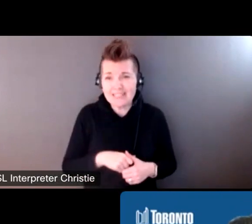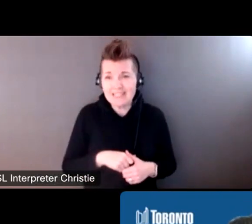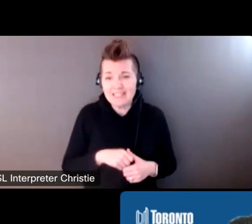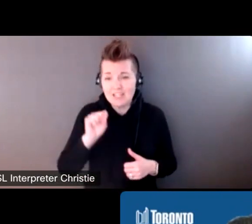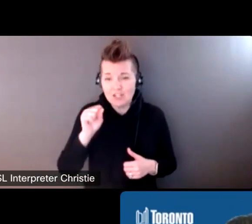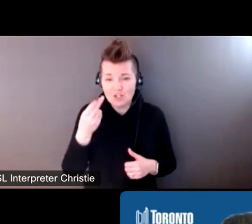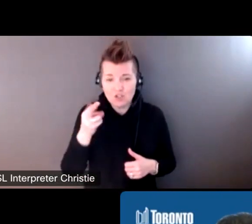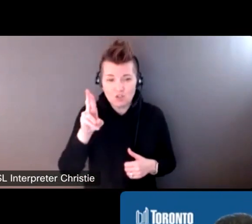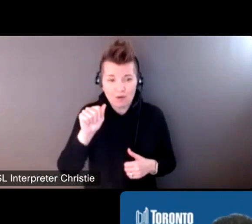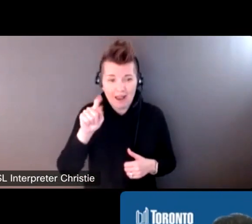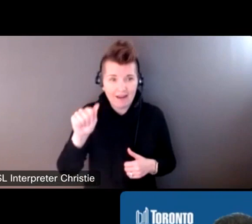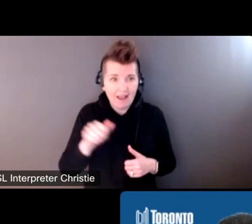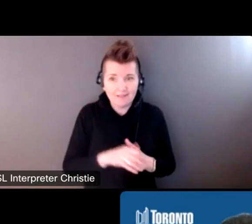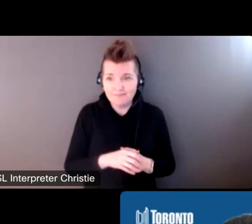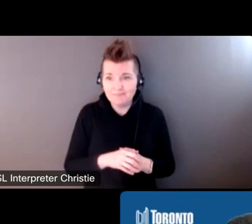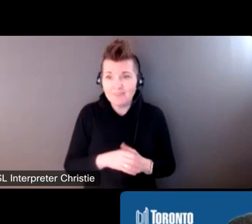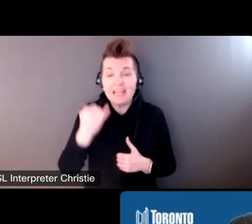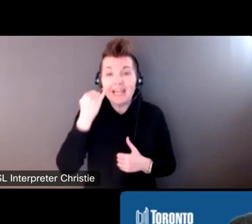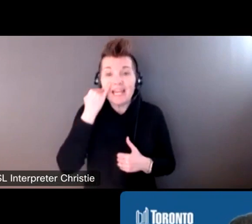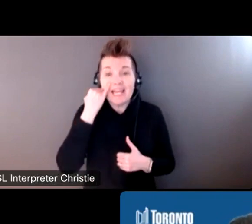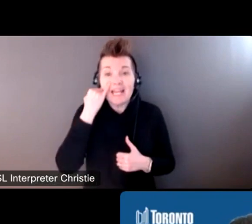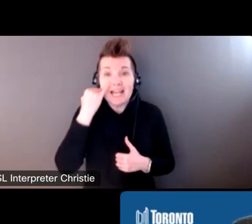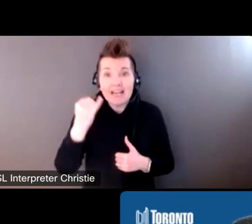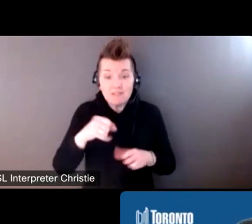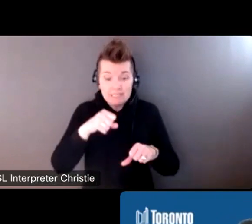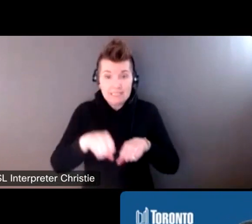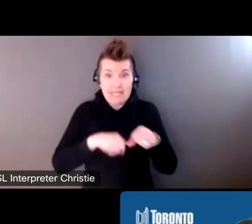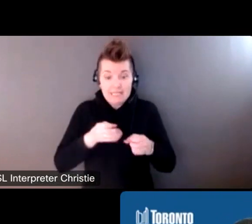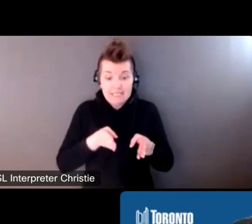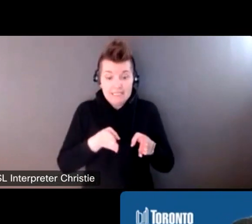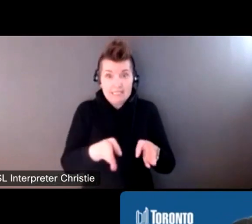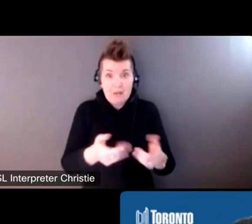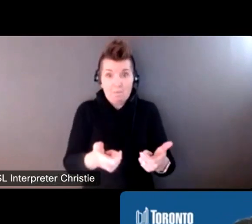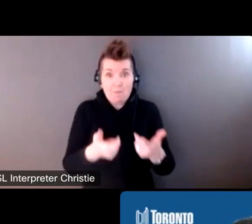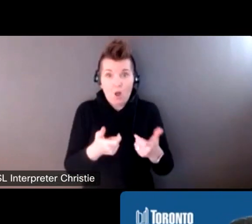Question is, when a major cycling artery is blocked, for example, Adelaide, can the city